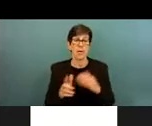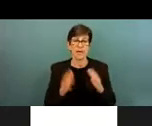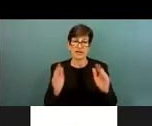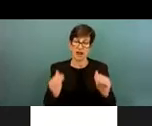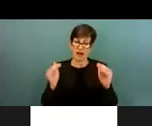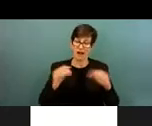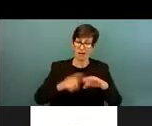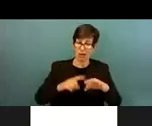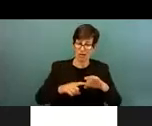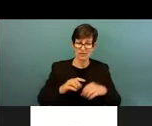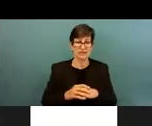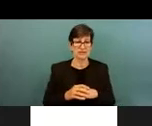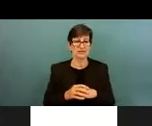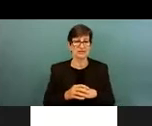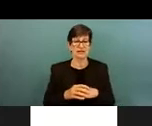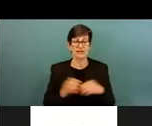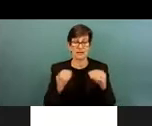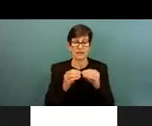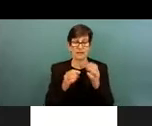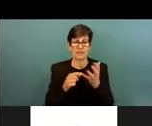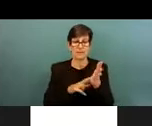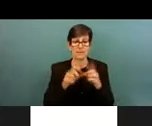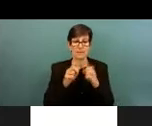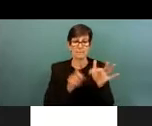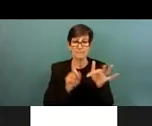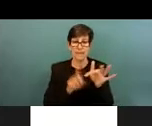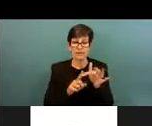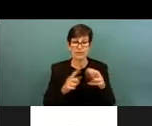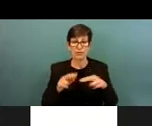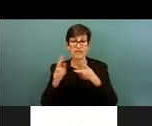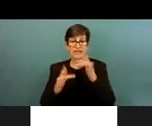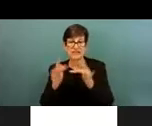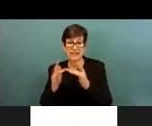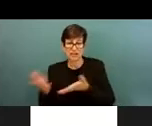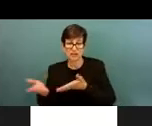of internet services that give people this quality and reliability. And so then the question